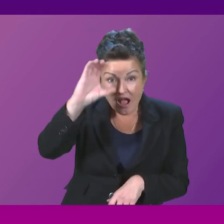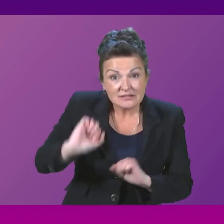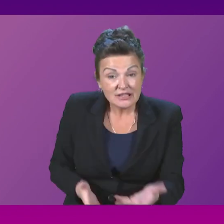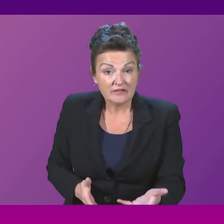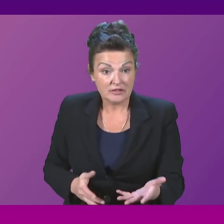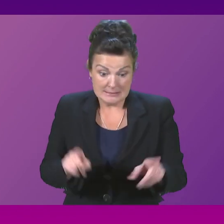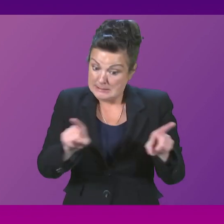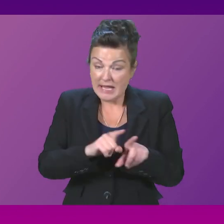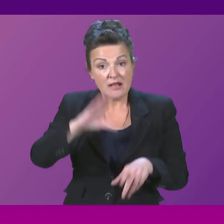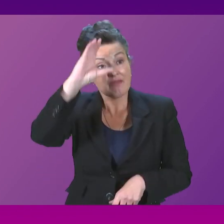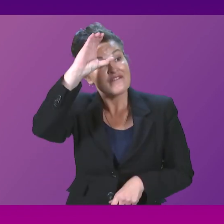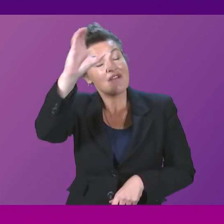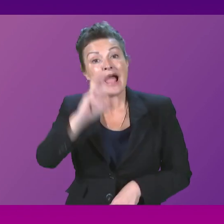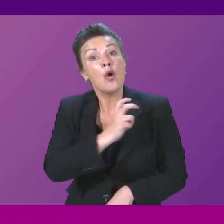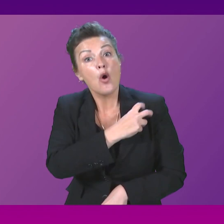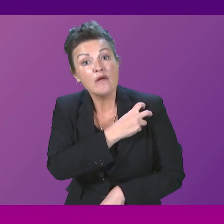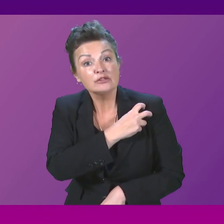than is the case in England and Wales.